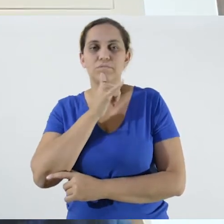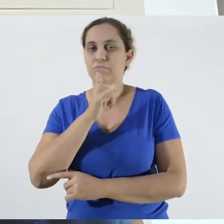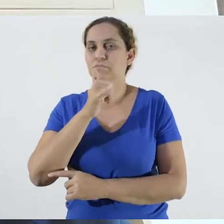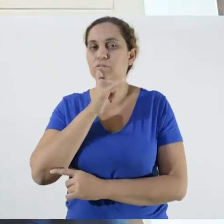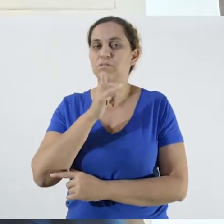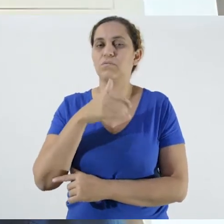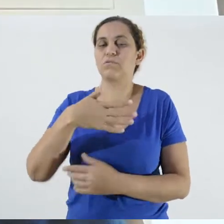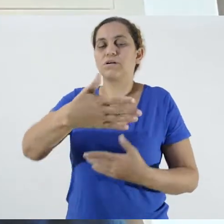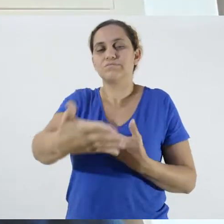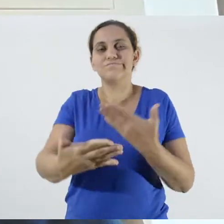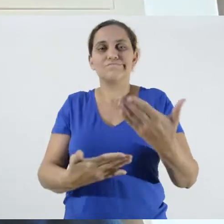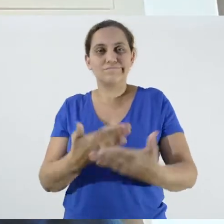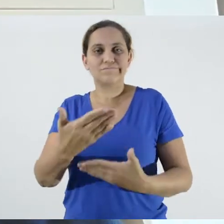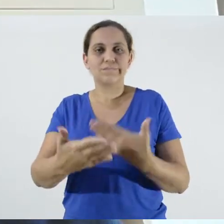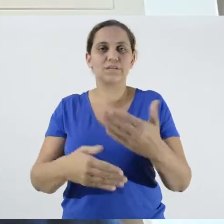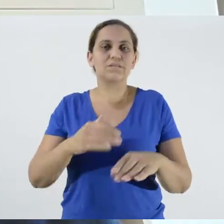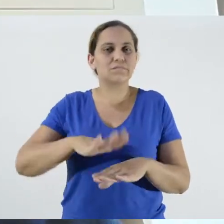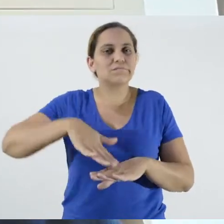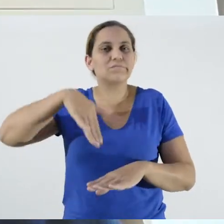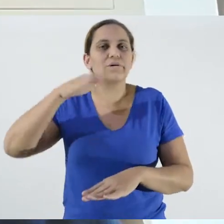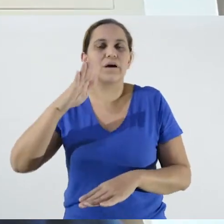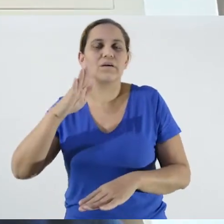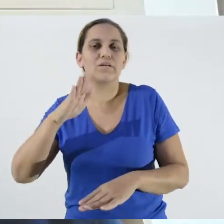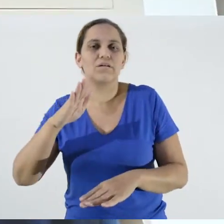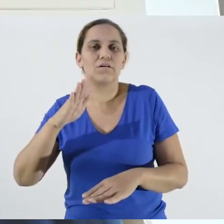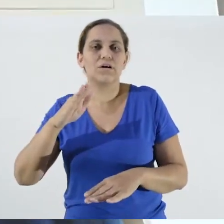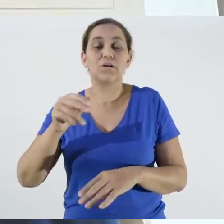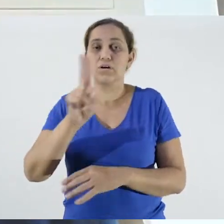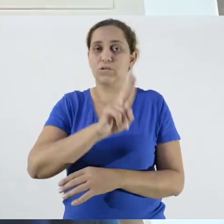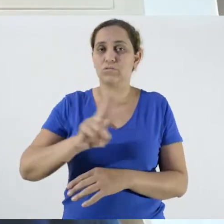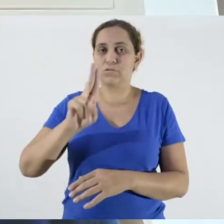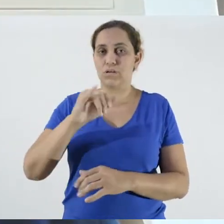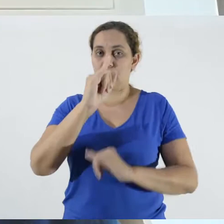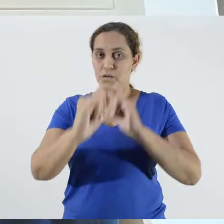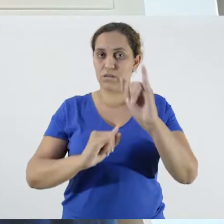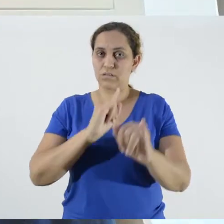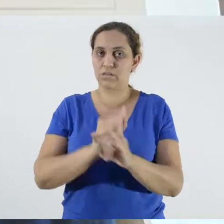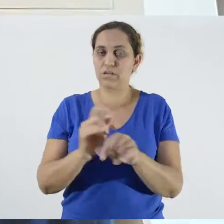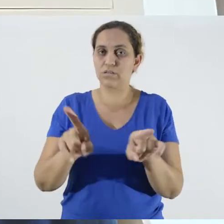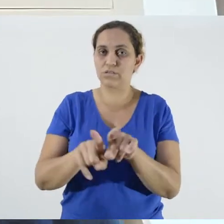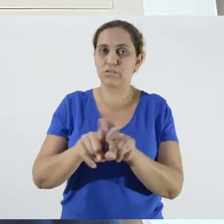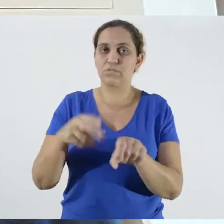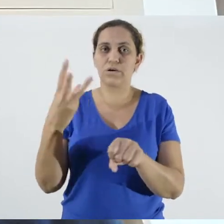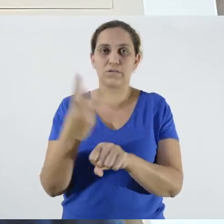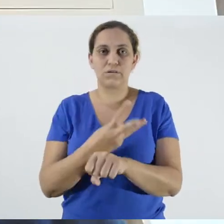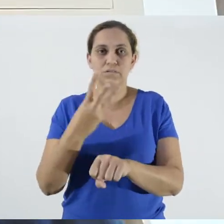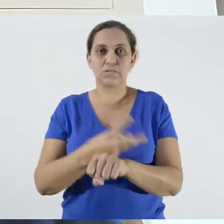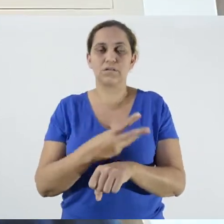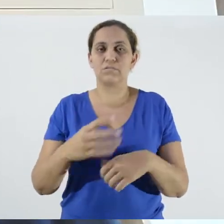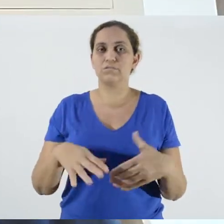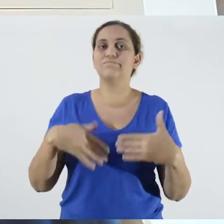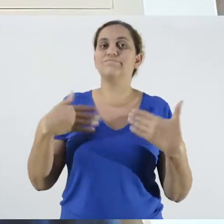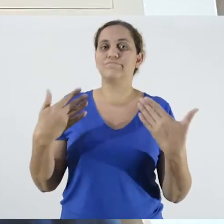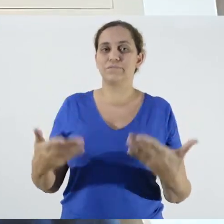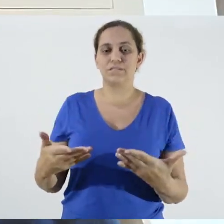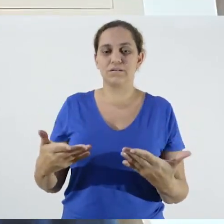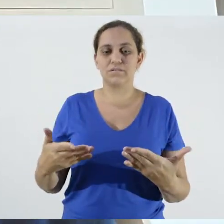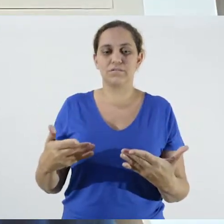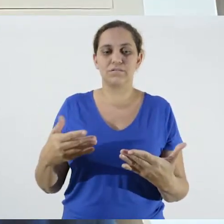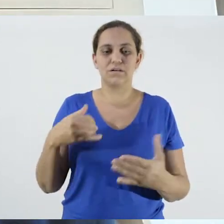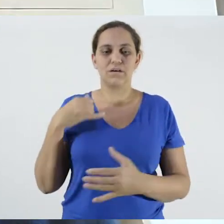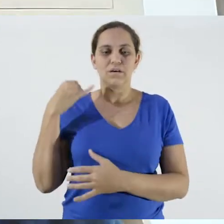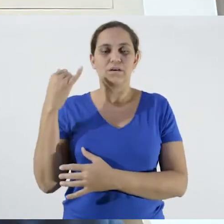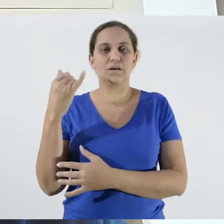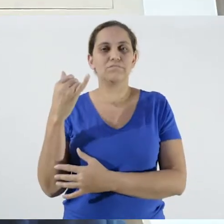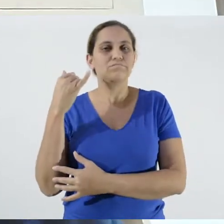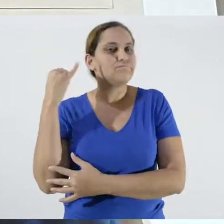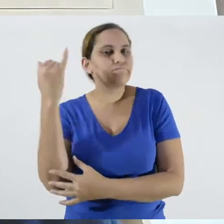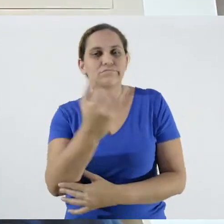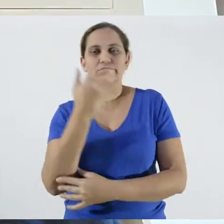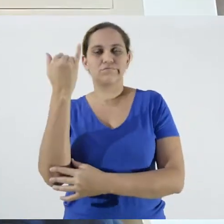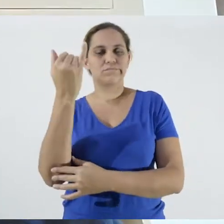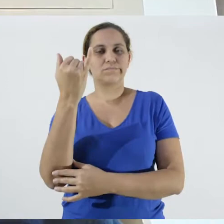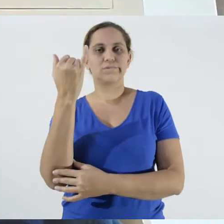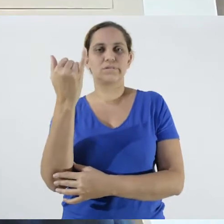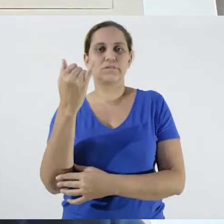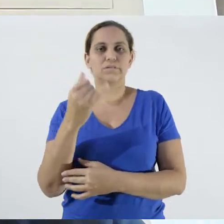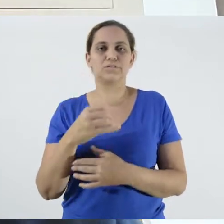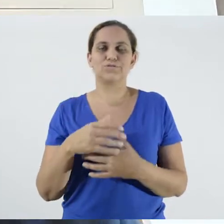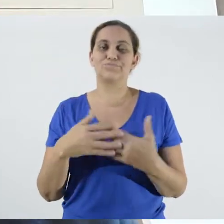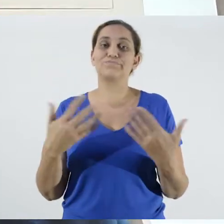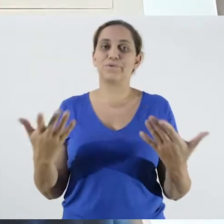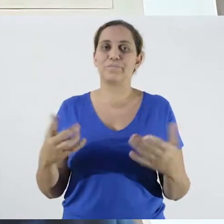to be able to interact with these people via the internet and via WhatsApp. It has great potential.